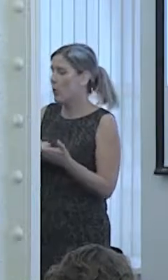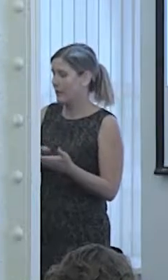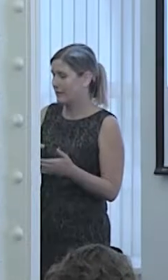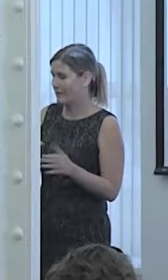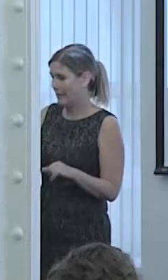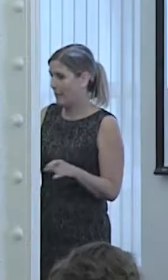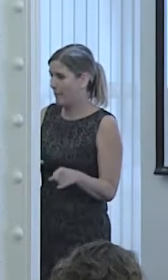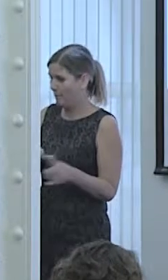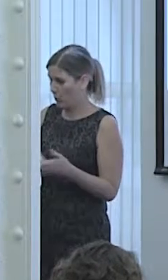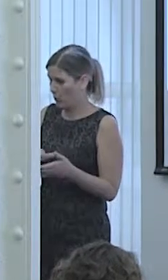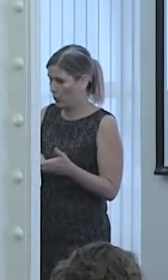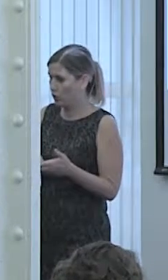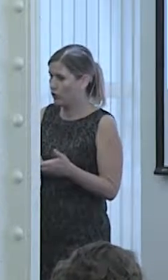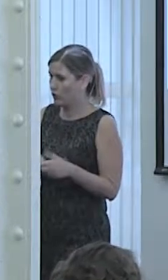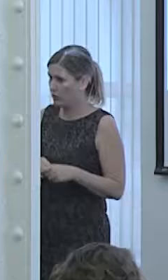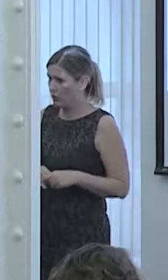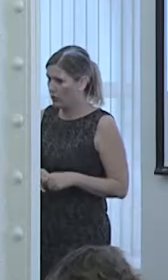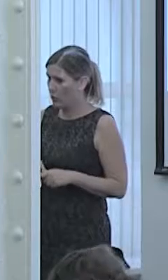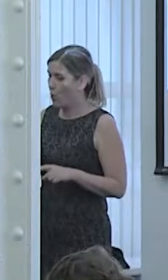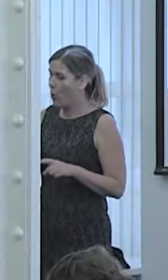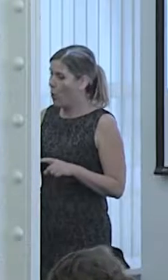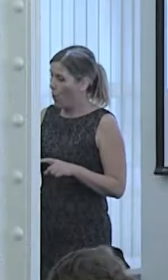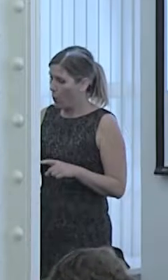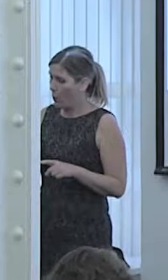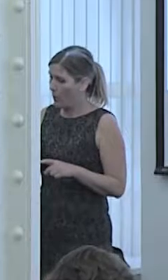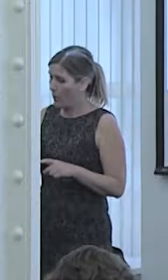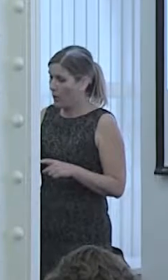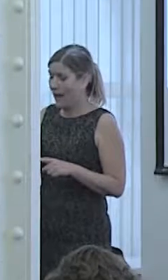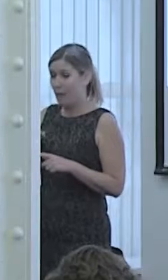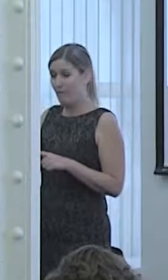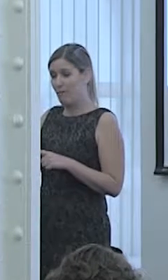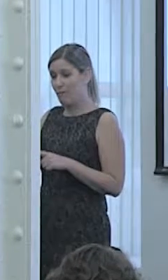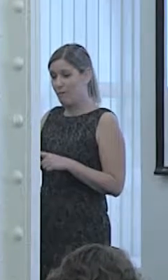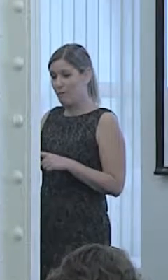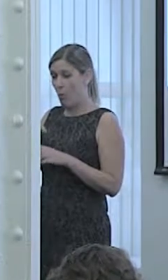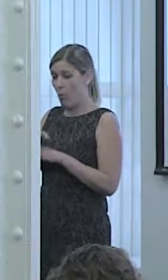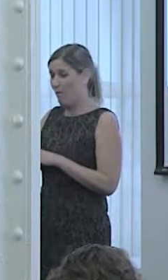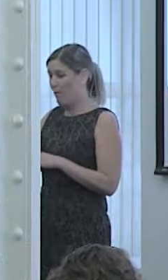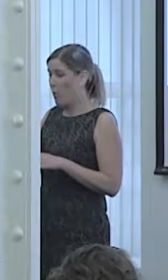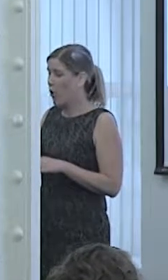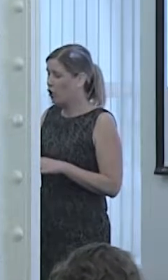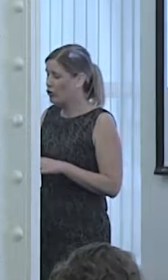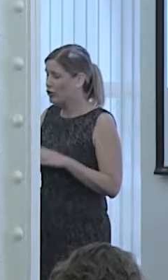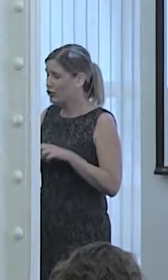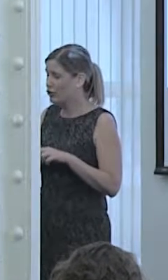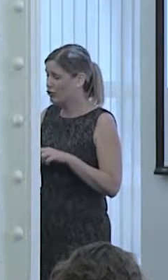in New York City. Only out of 400-plus stations, less than 100 are accessible.